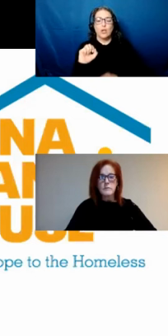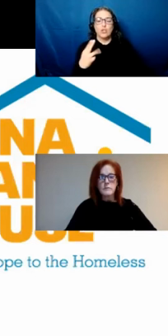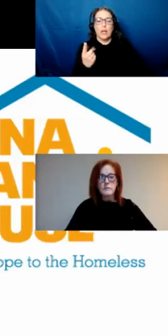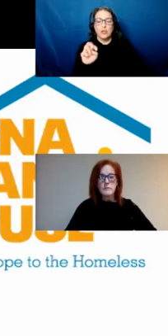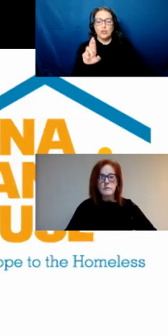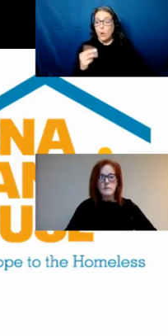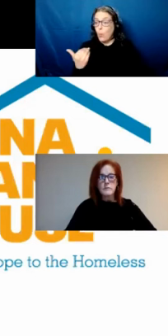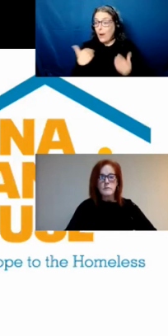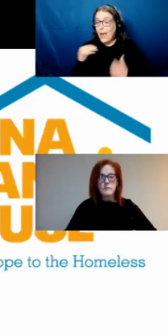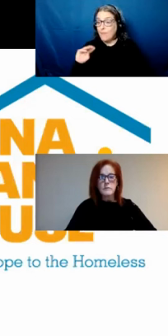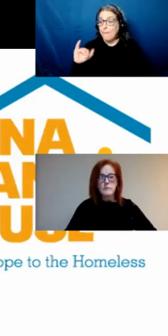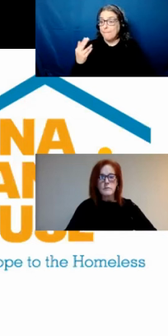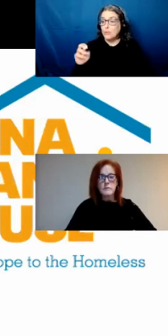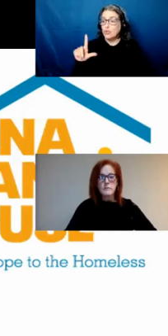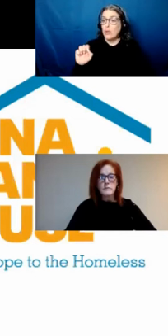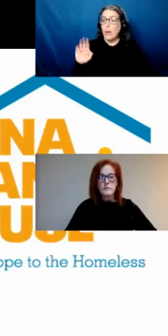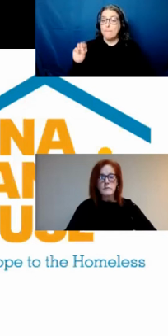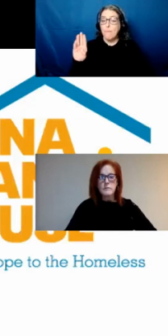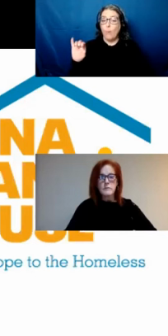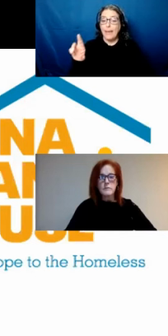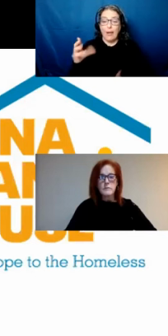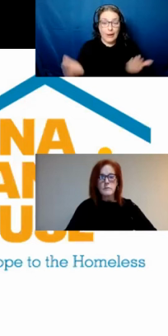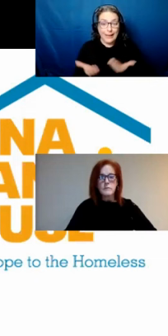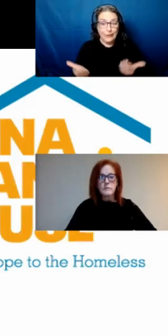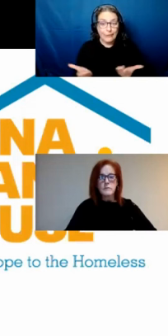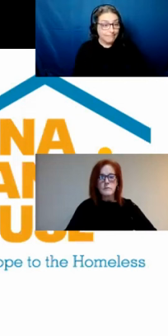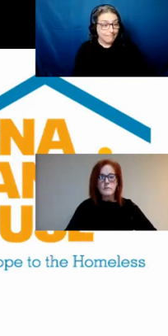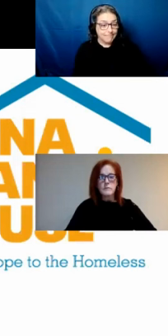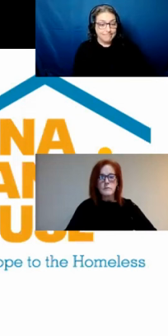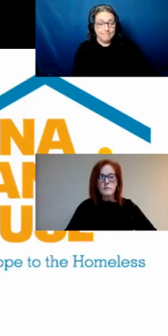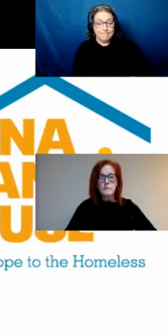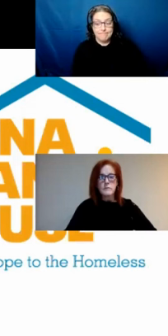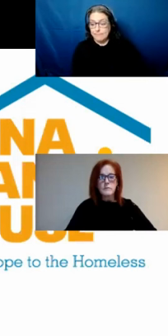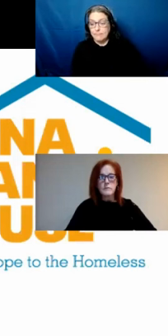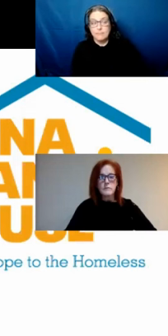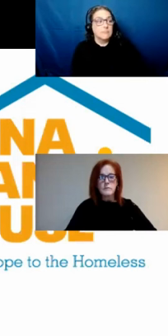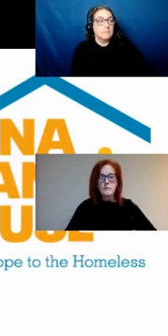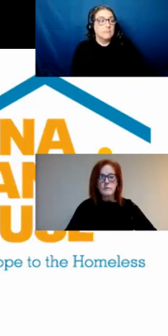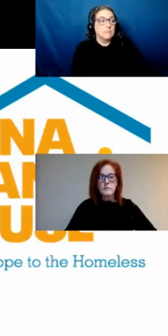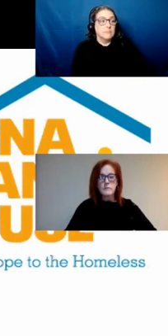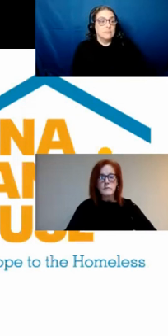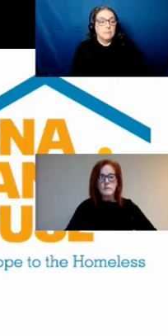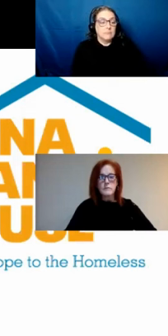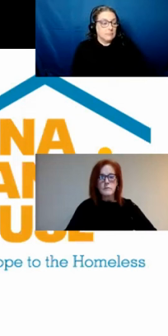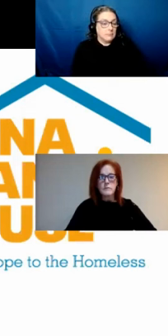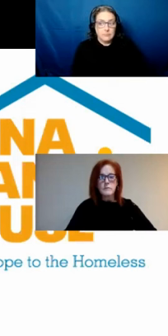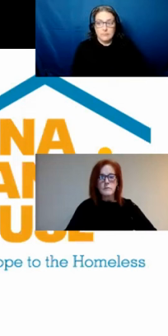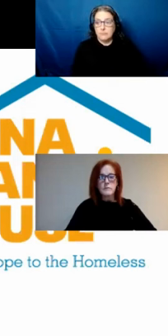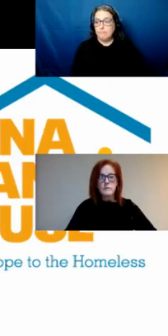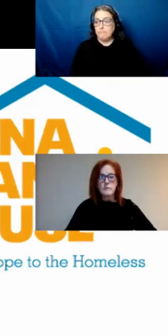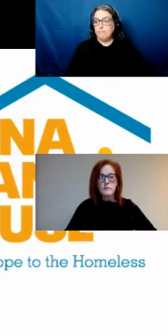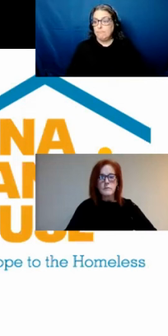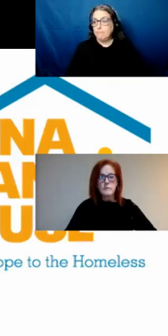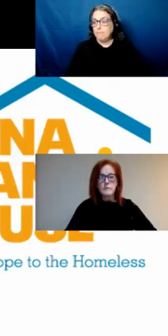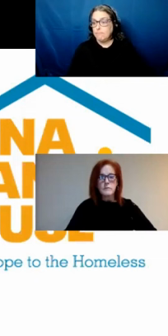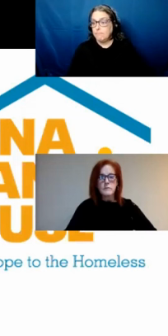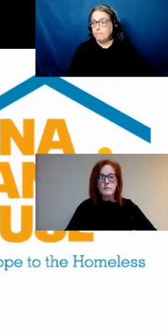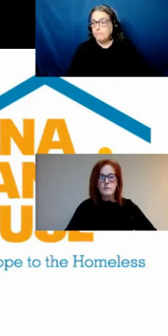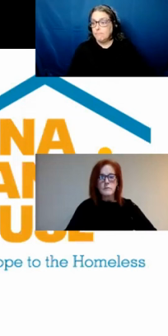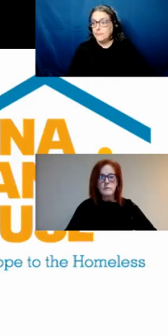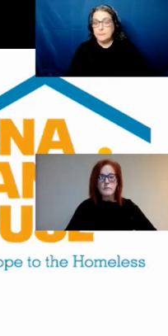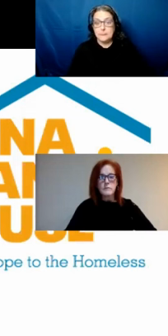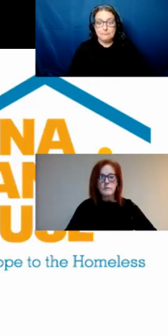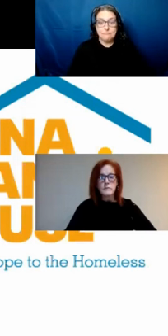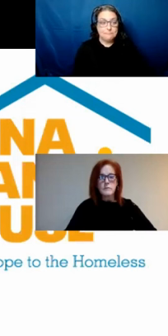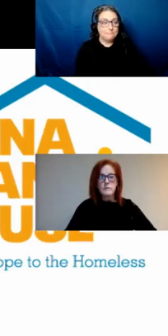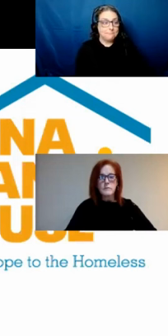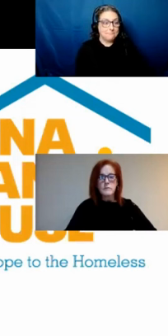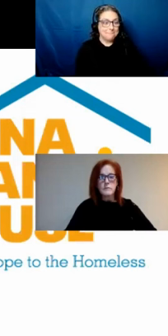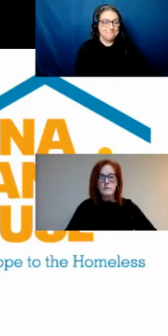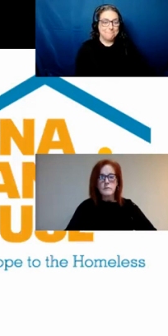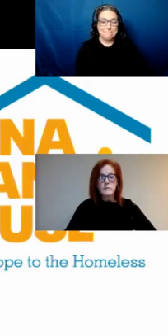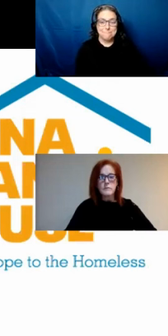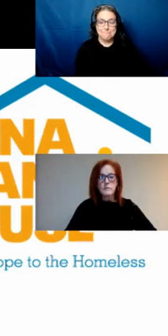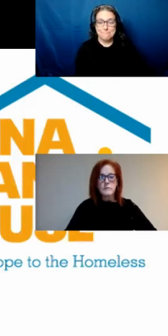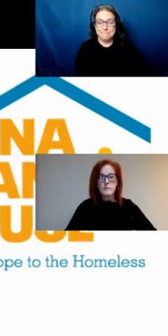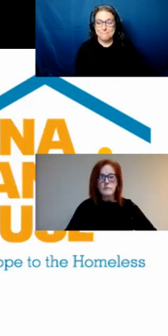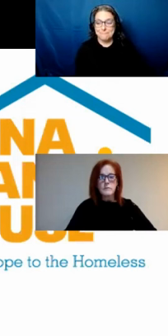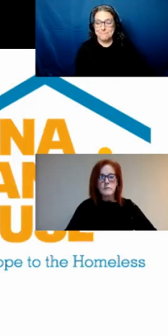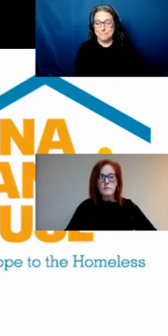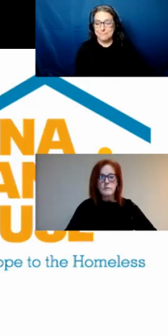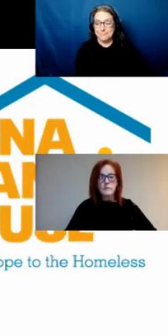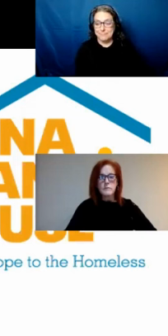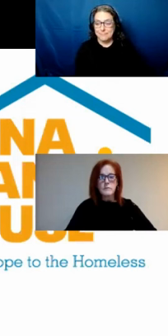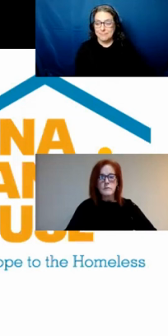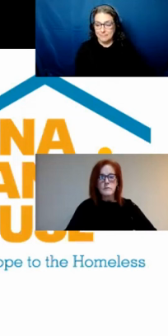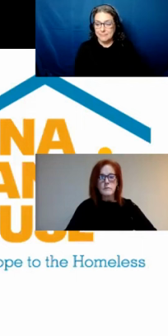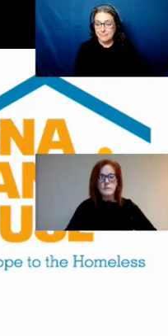And to see the Omaha specific data, you would go -- you would add a slash Omaha CB because it's Omaha Council Bluffs.